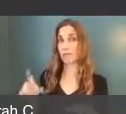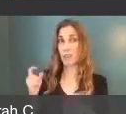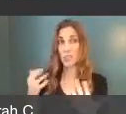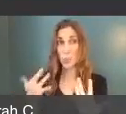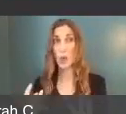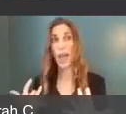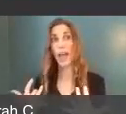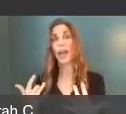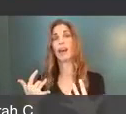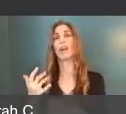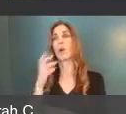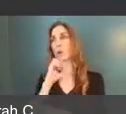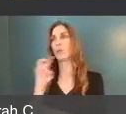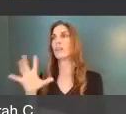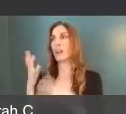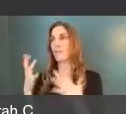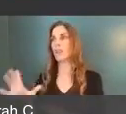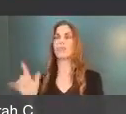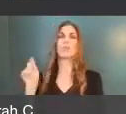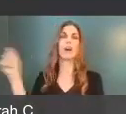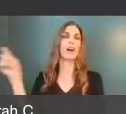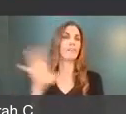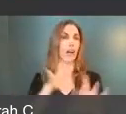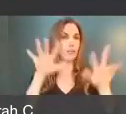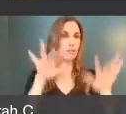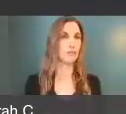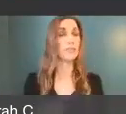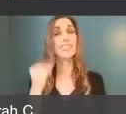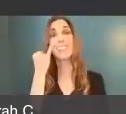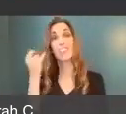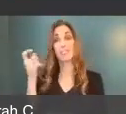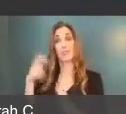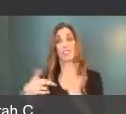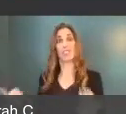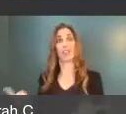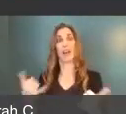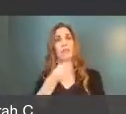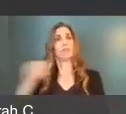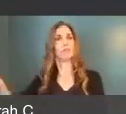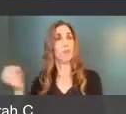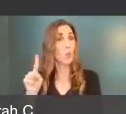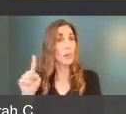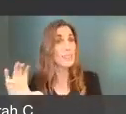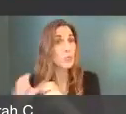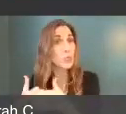they register now would they get stuck in 1C? Is that just really too granular to have an answer right now?